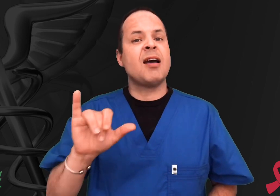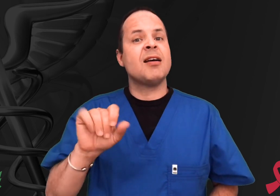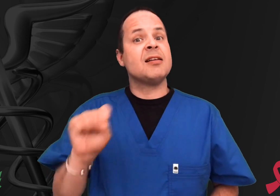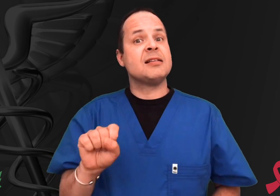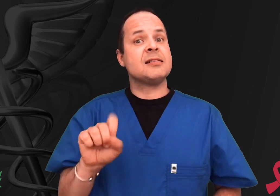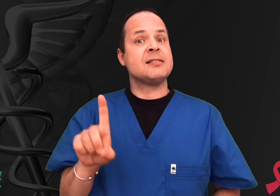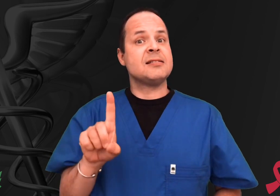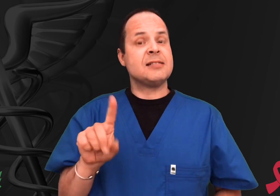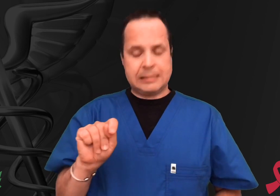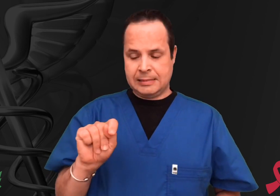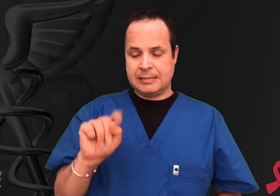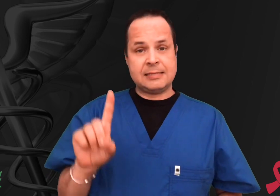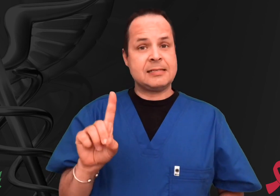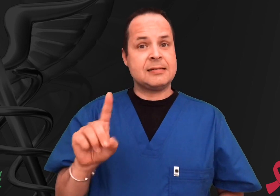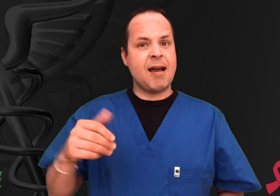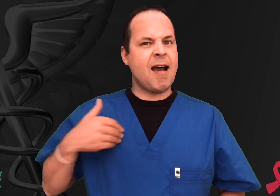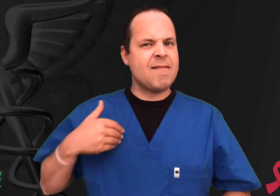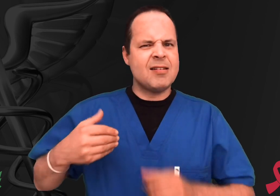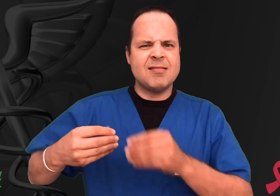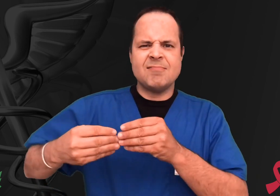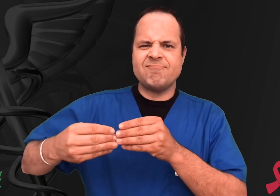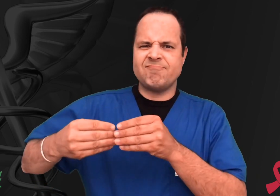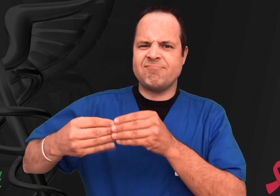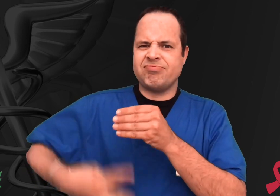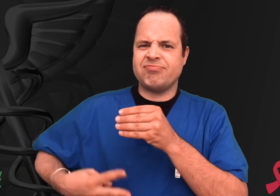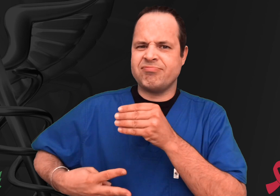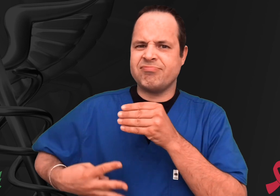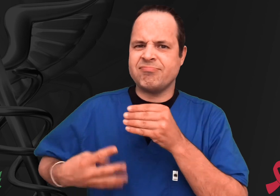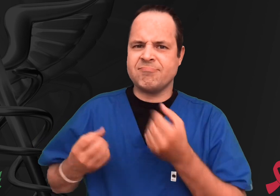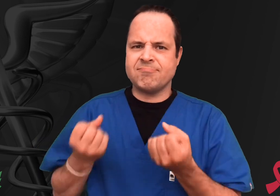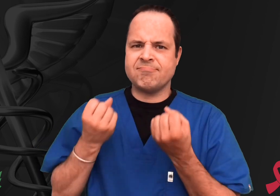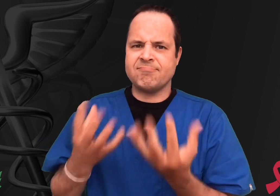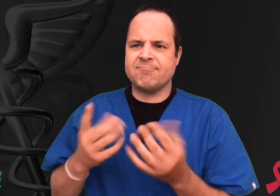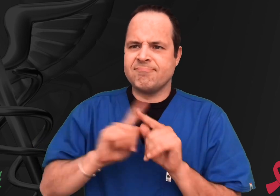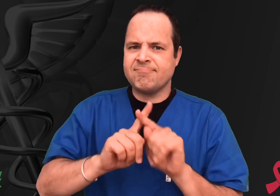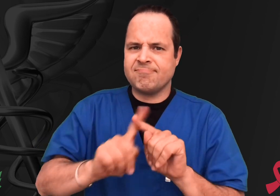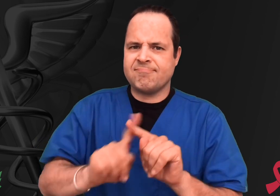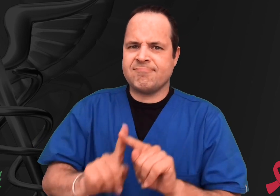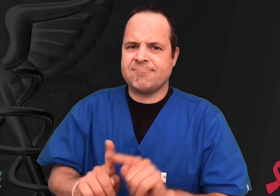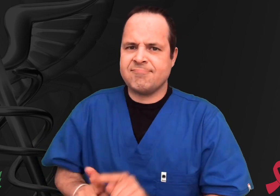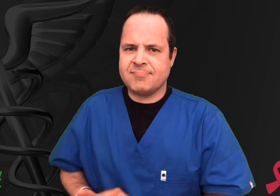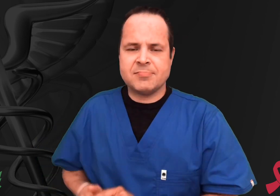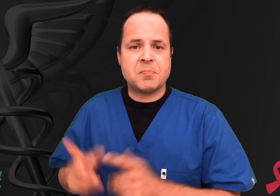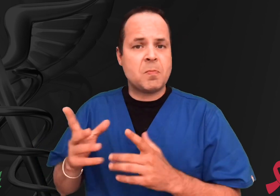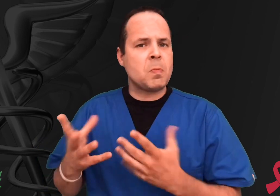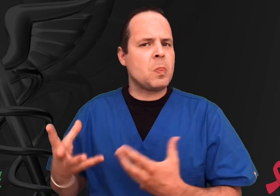There is a variety of STD, which also includes